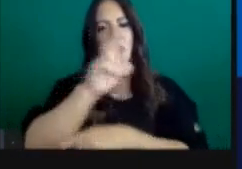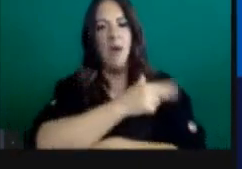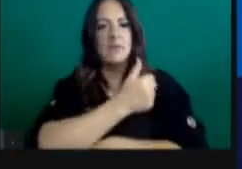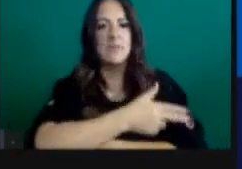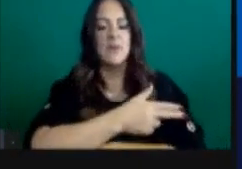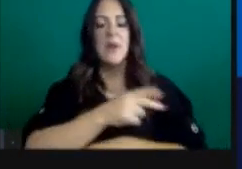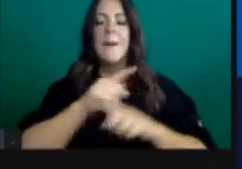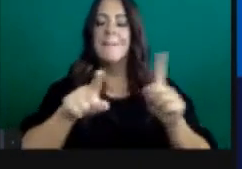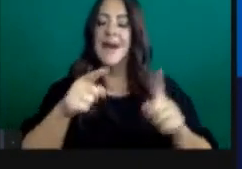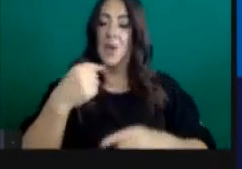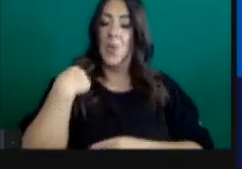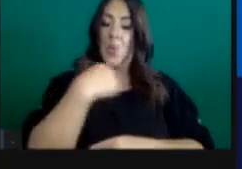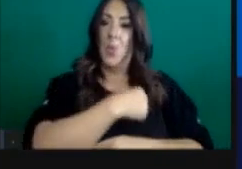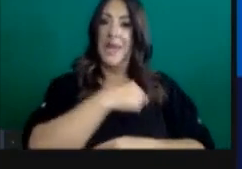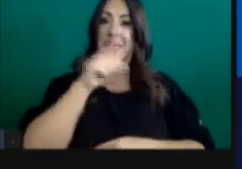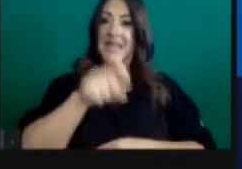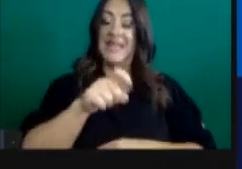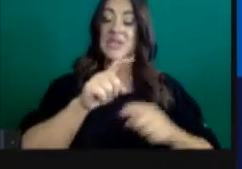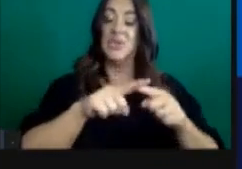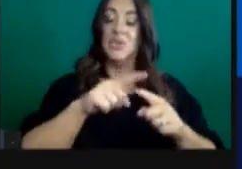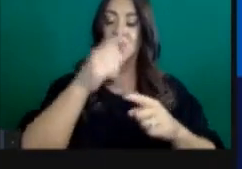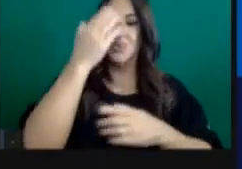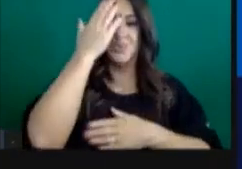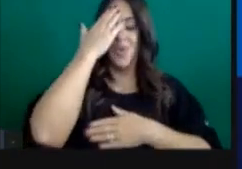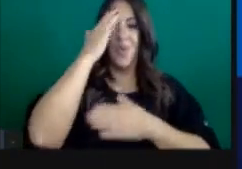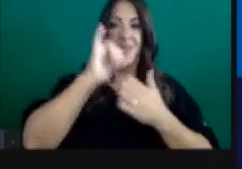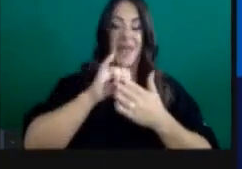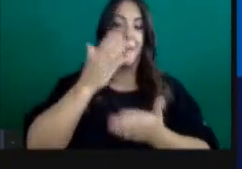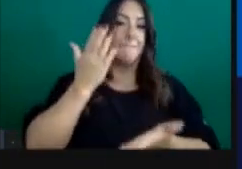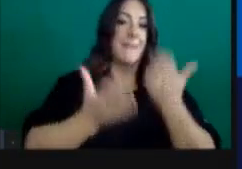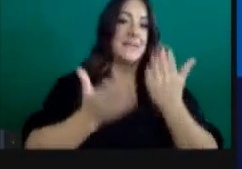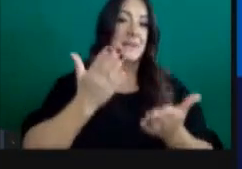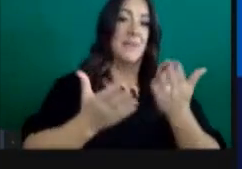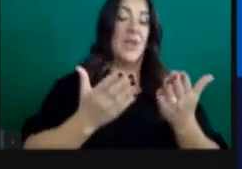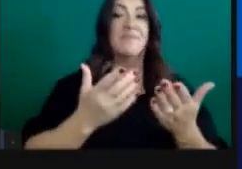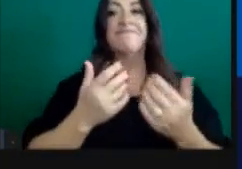MUCH CARE IN THOSE EXHIBIT -- EXISTING HOSPITALS AS POSSIBLE.